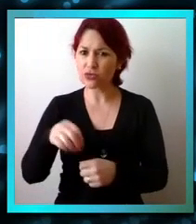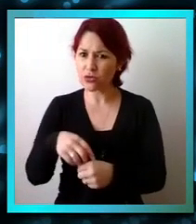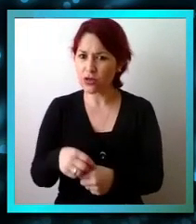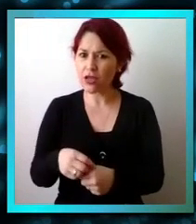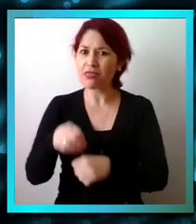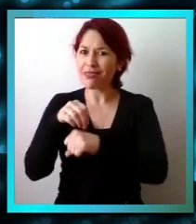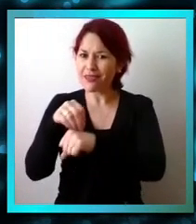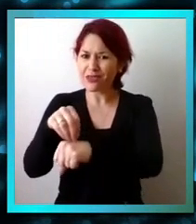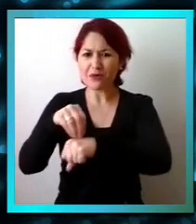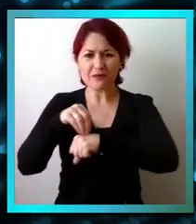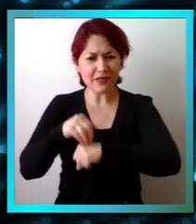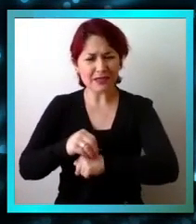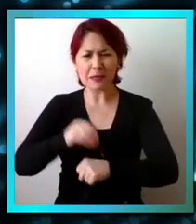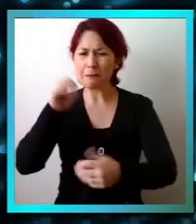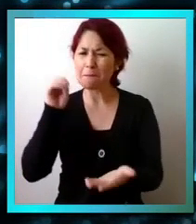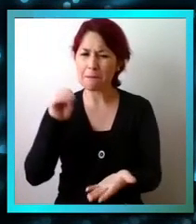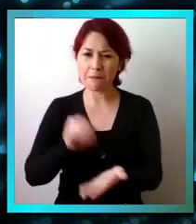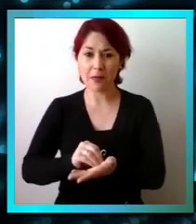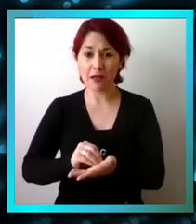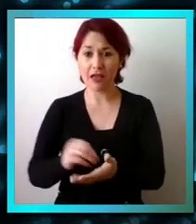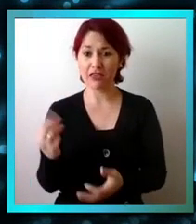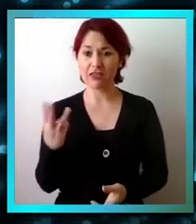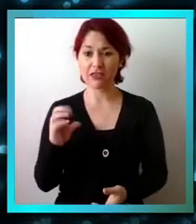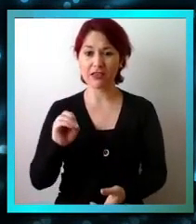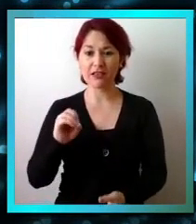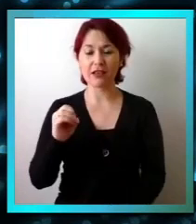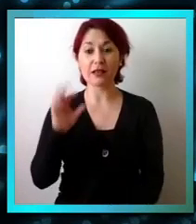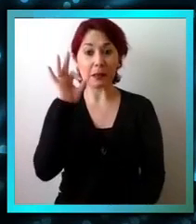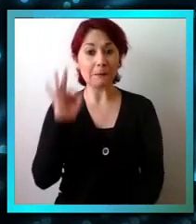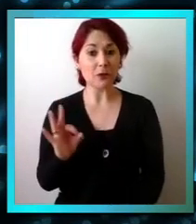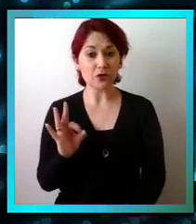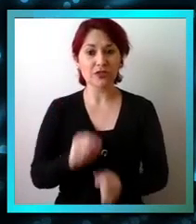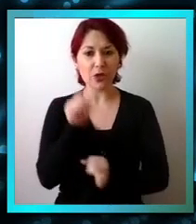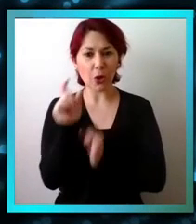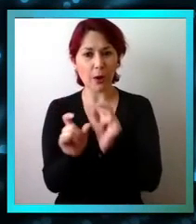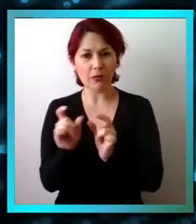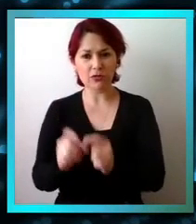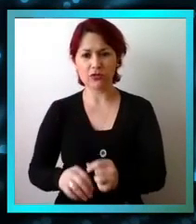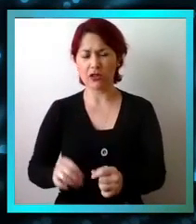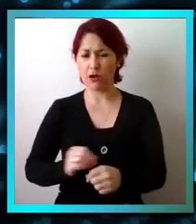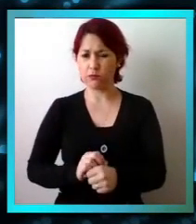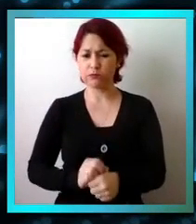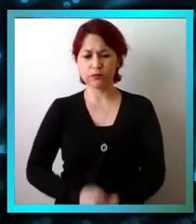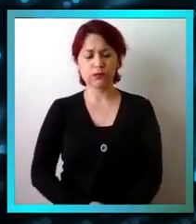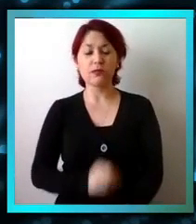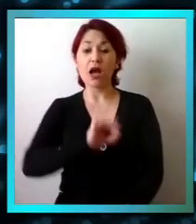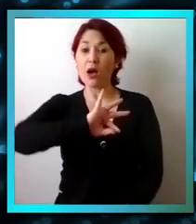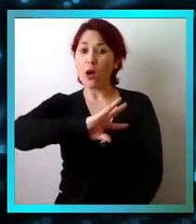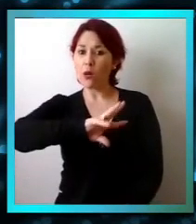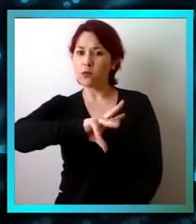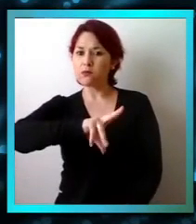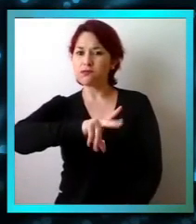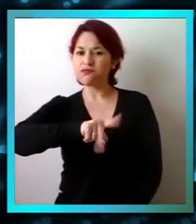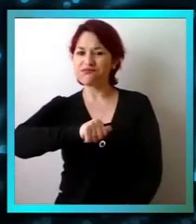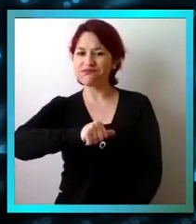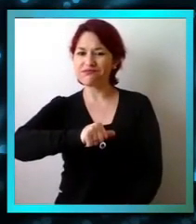attacked by different kinds of malware uh in the first half of this year uh well actually most of